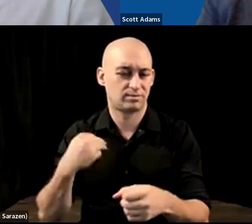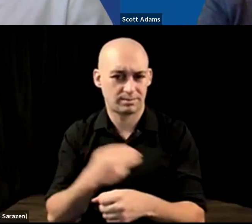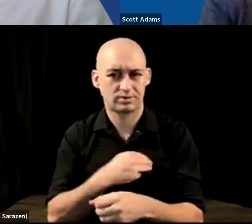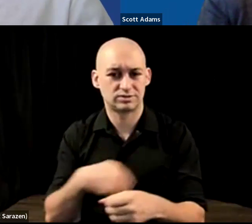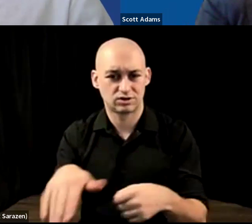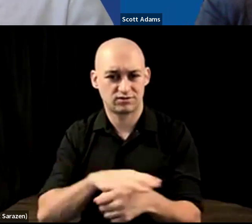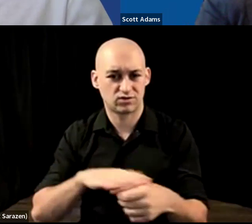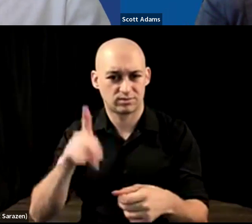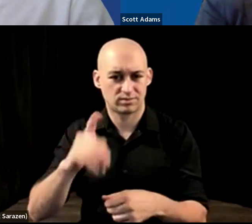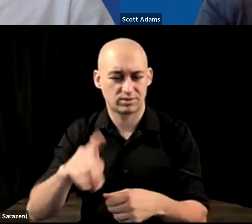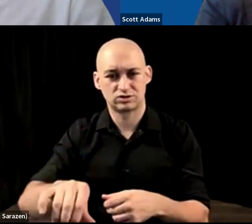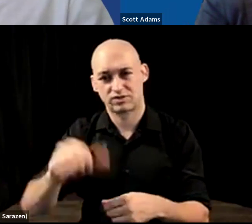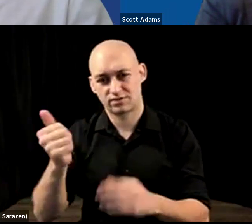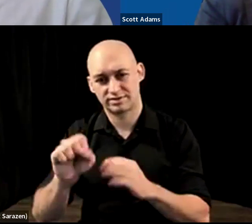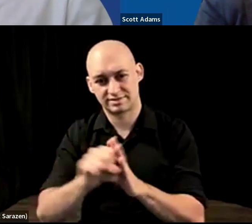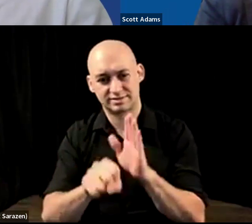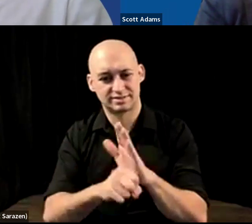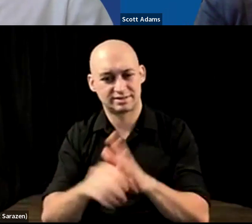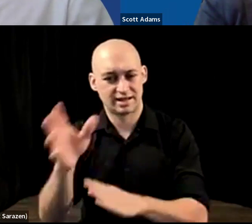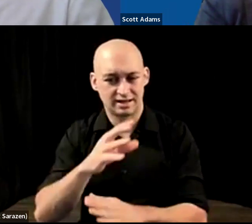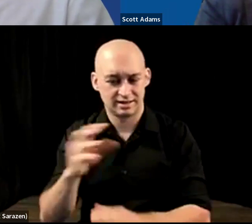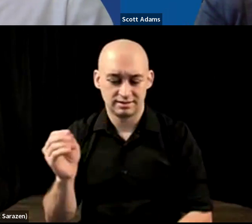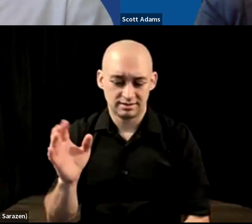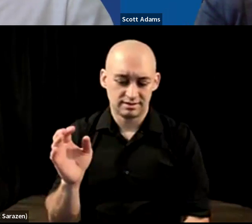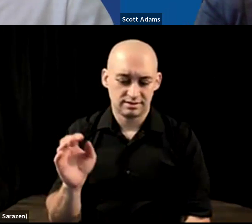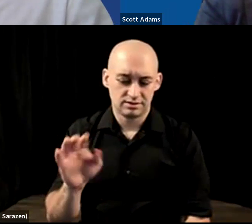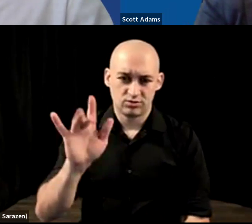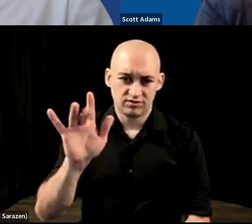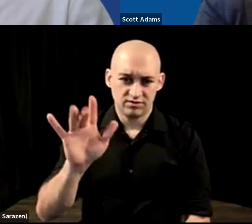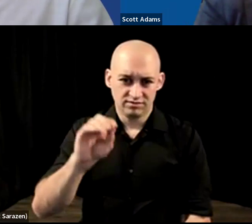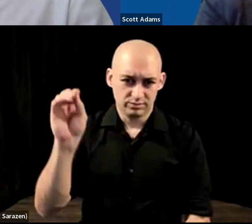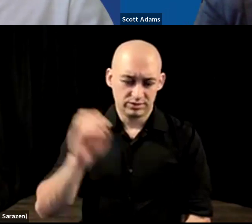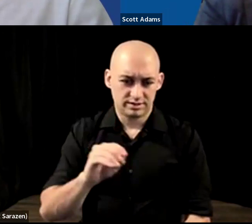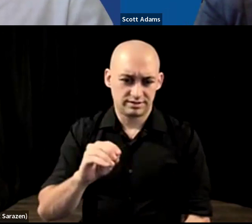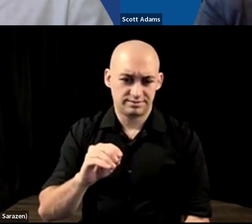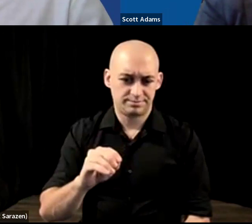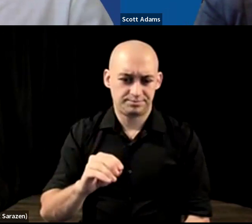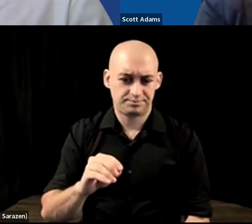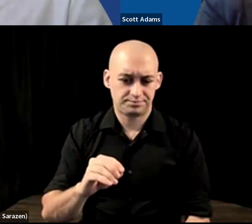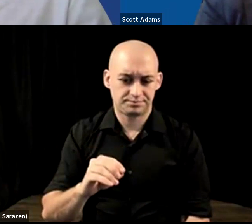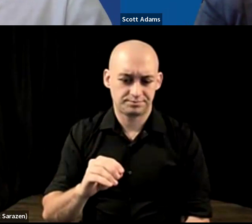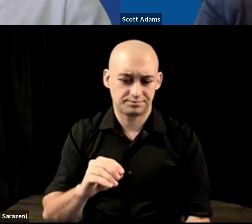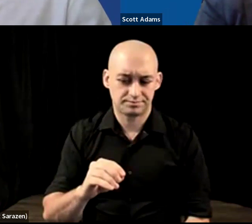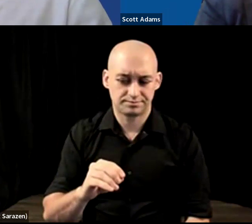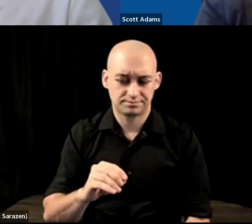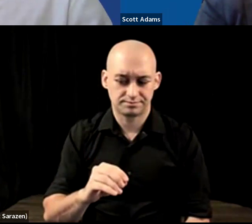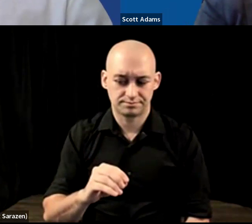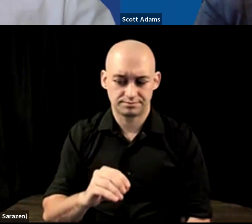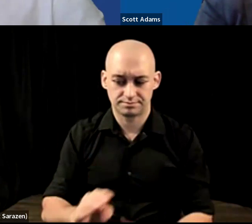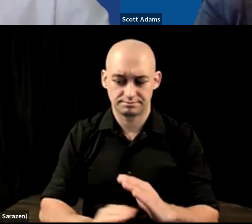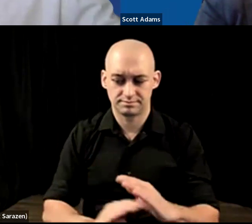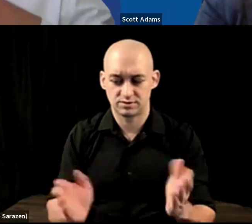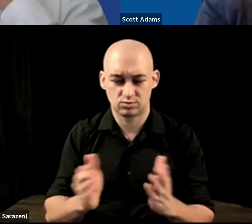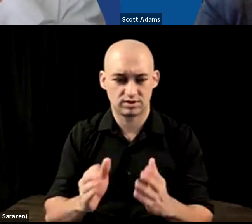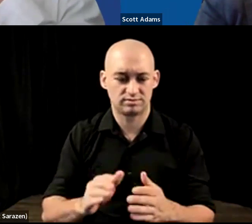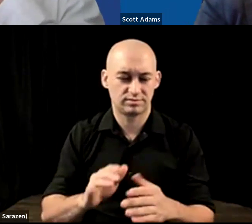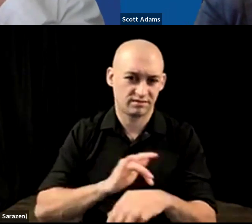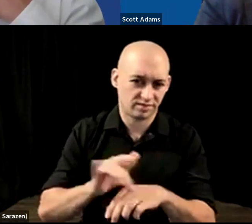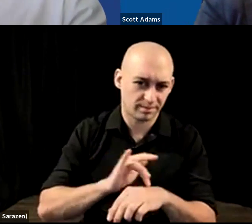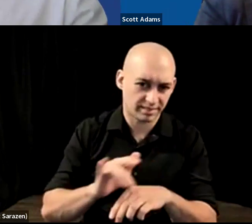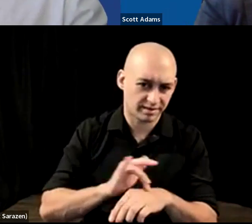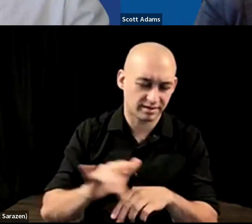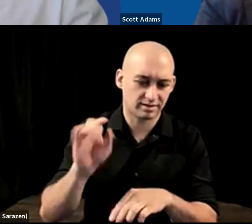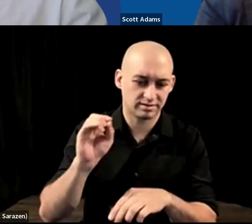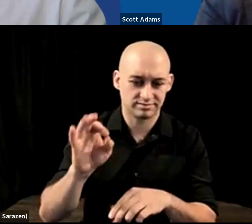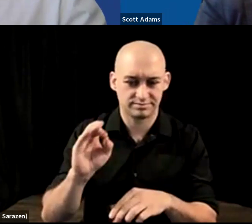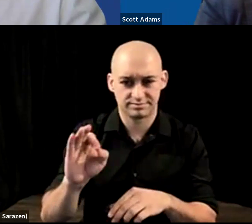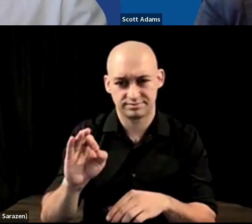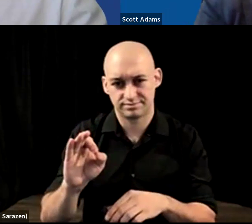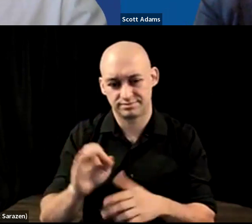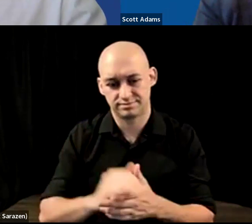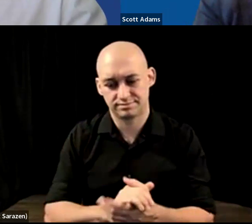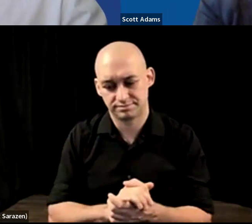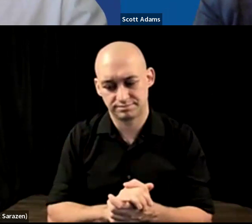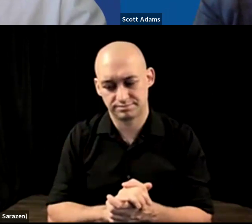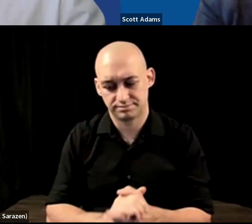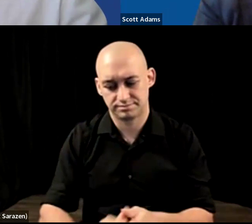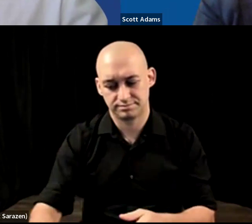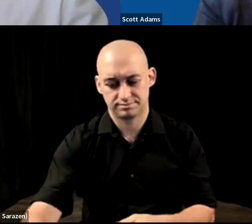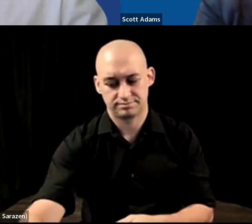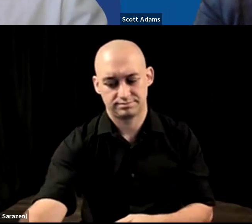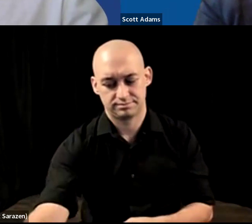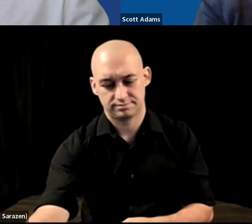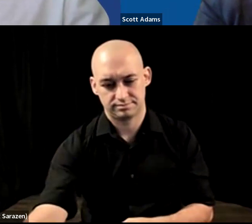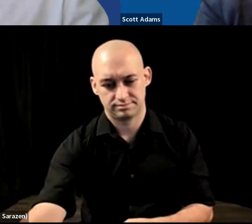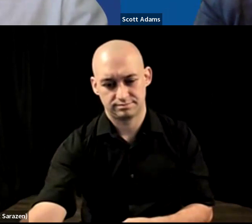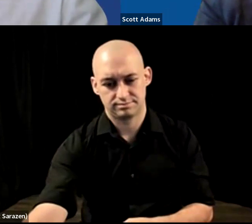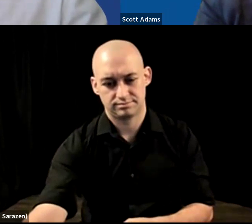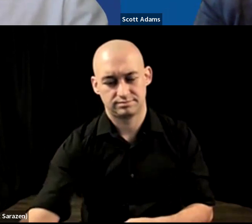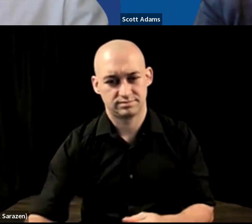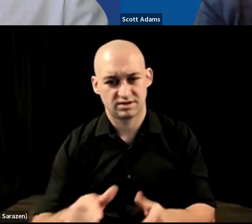in other states and then, 25% based on the, you know, relative availability. You know broadband